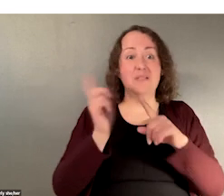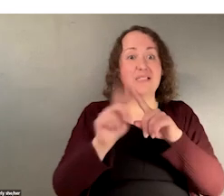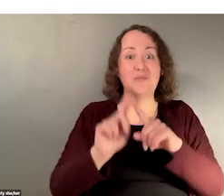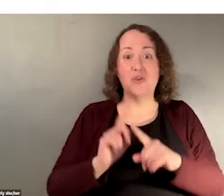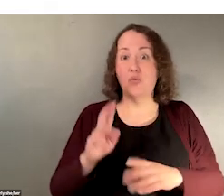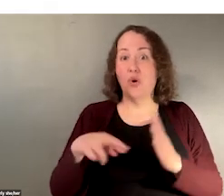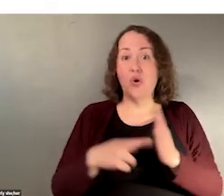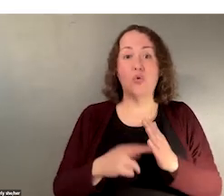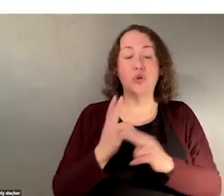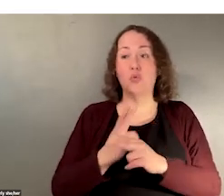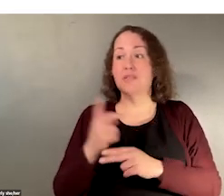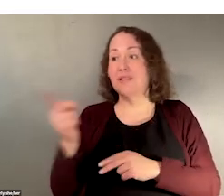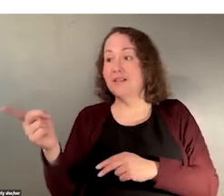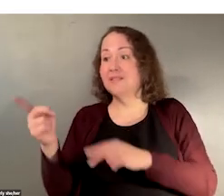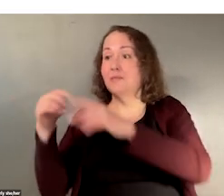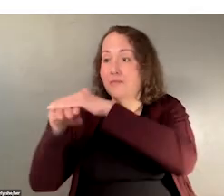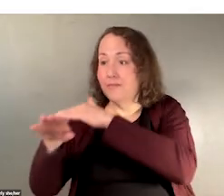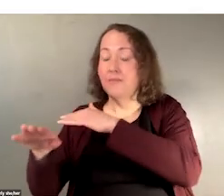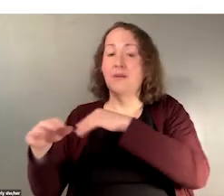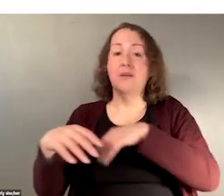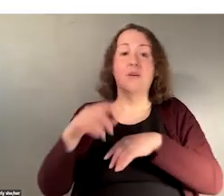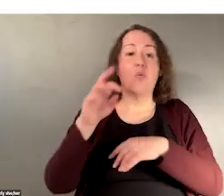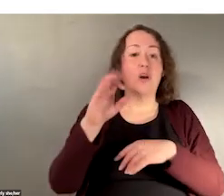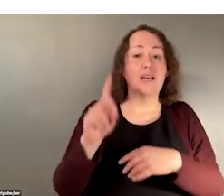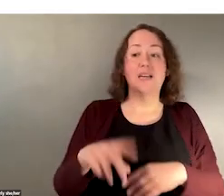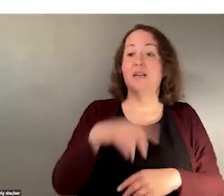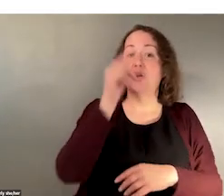They can sign in through ORCID, through Google. There's over four thousand different options.